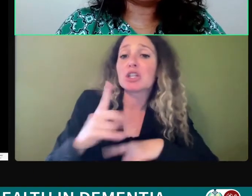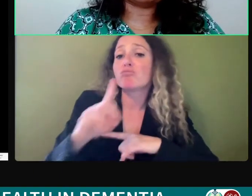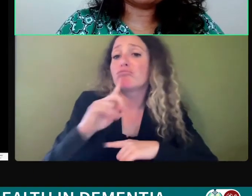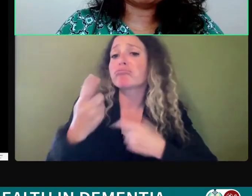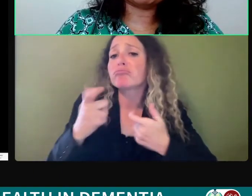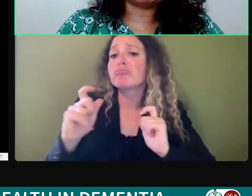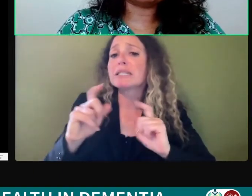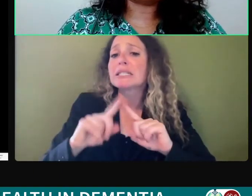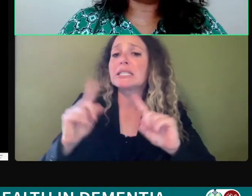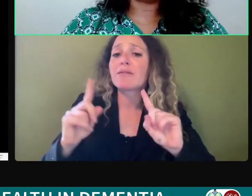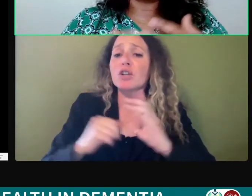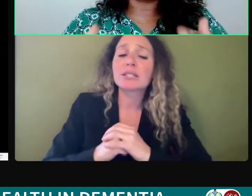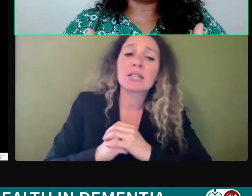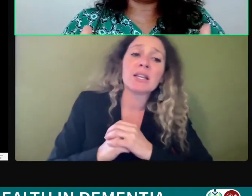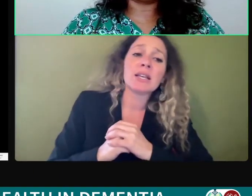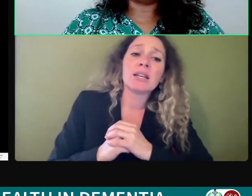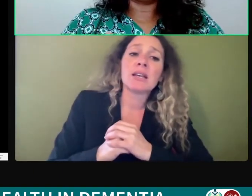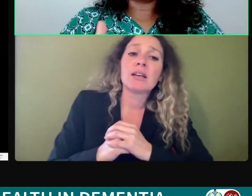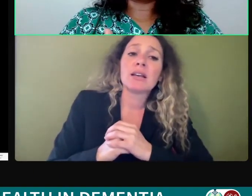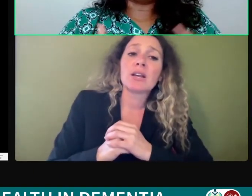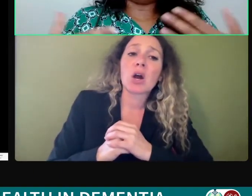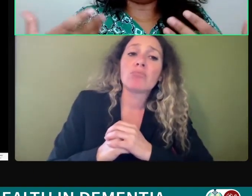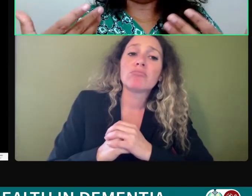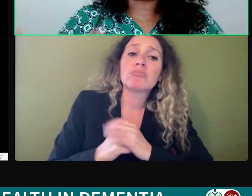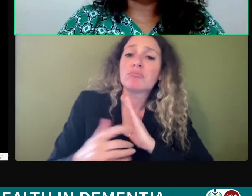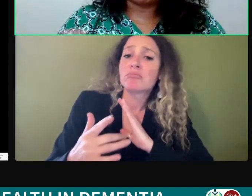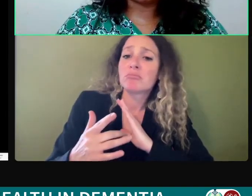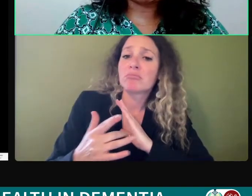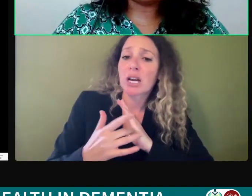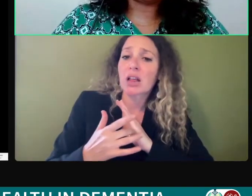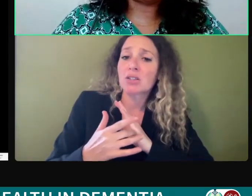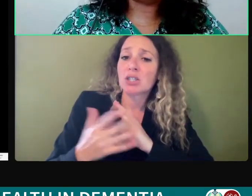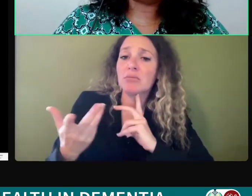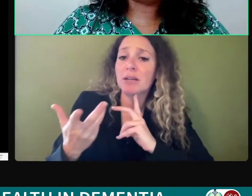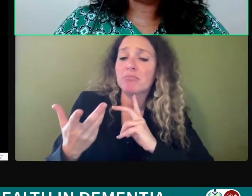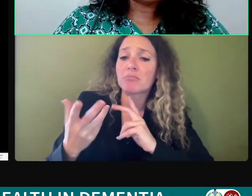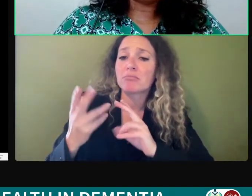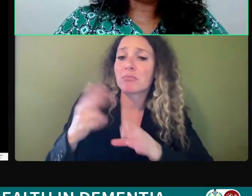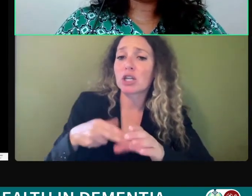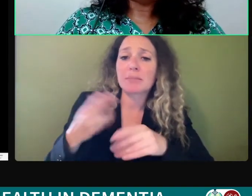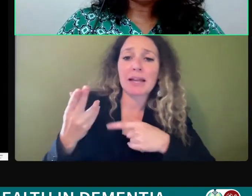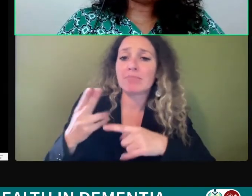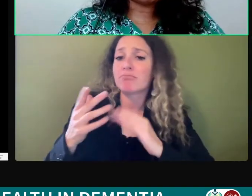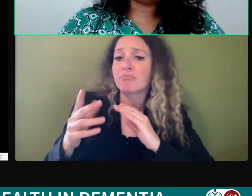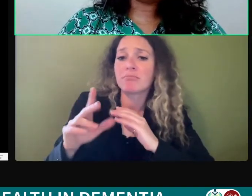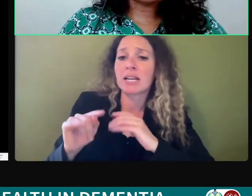to allow people that technology to even be able to participate in telemedicine. As well as public